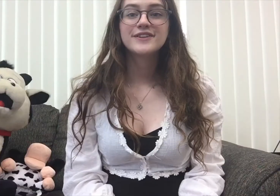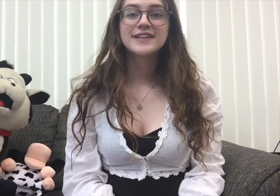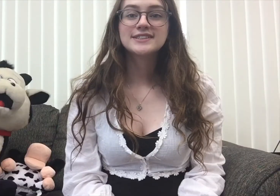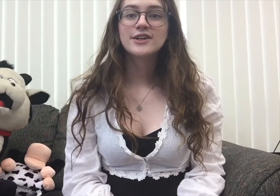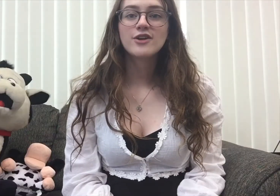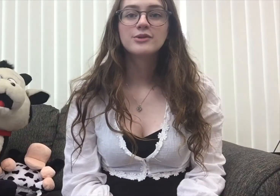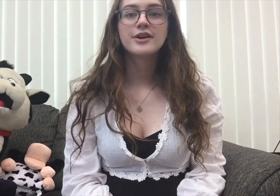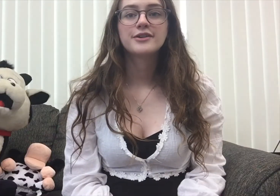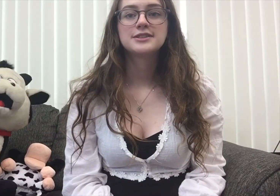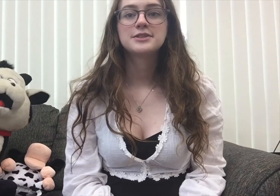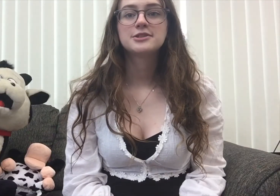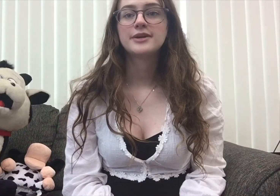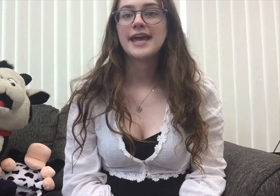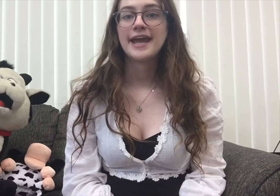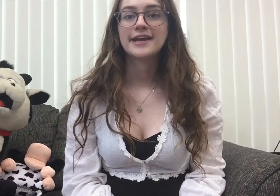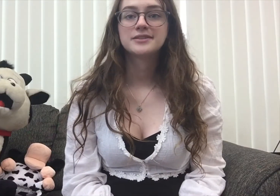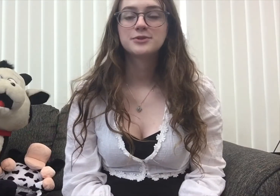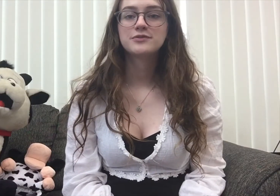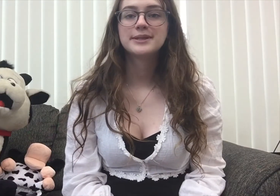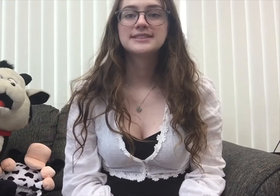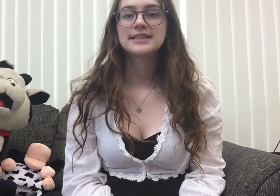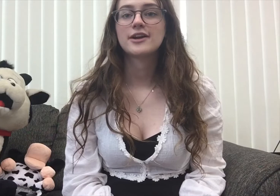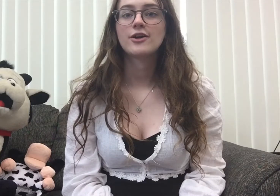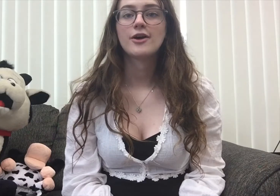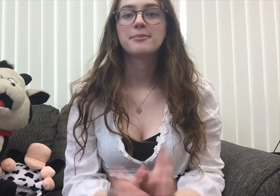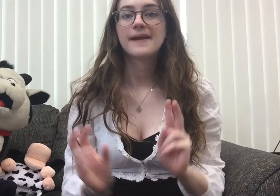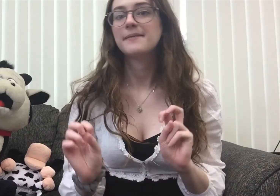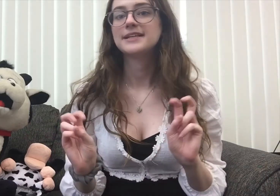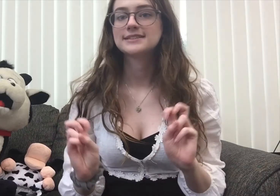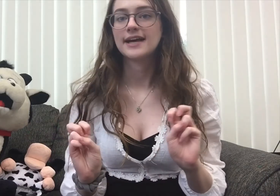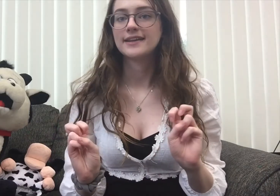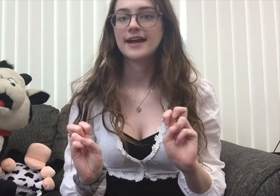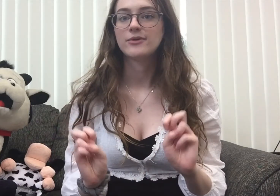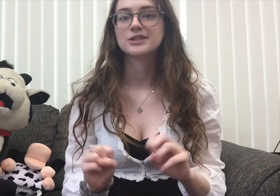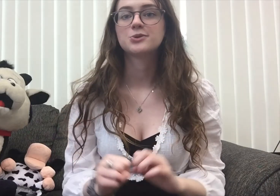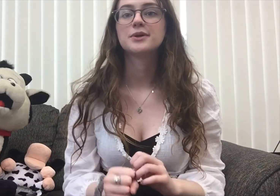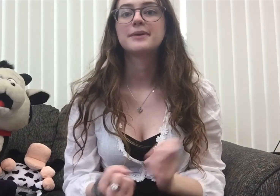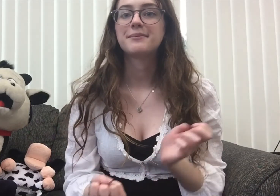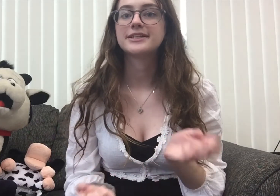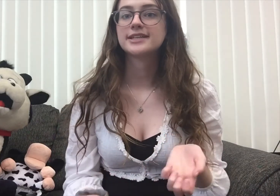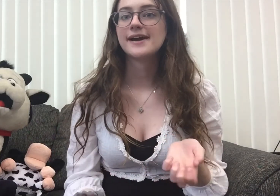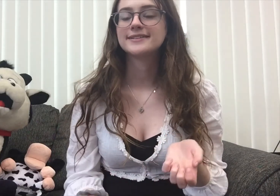For this song, we are going to be doing hand movements that are called Baby Sign Language or Baby Signs.